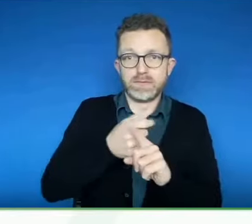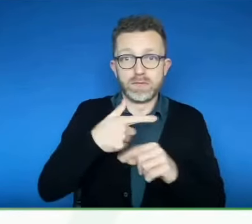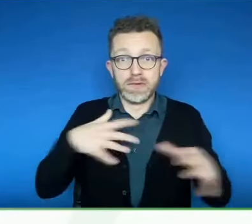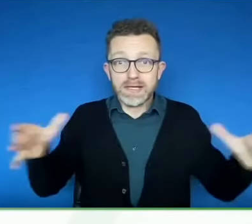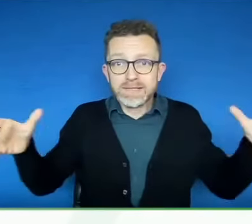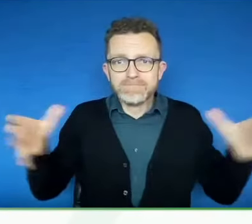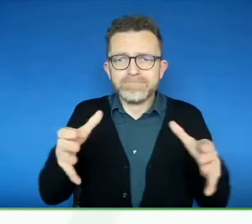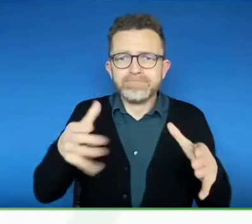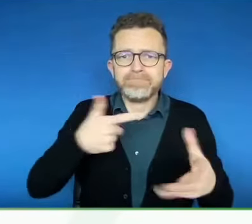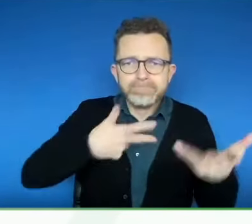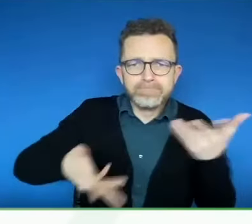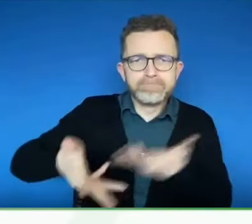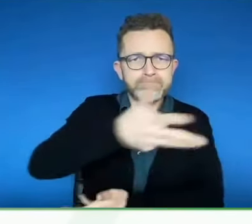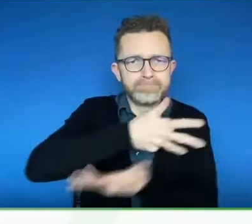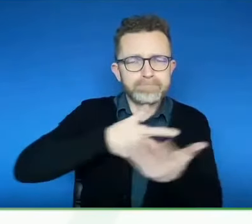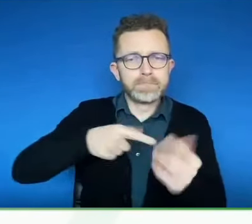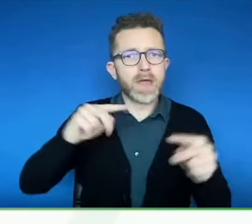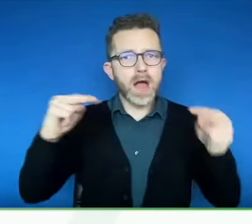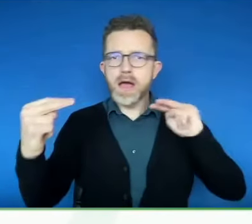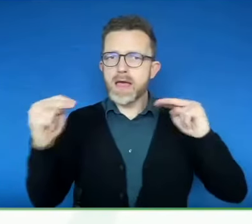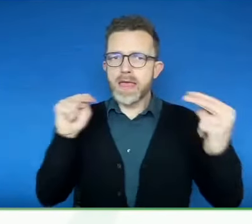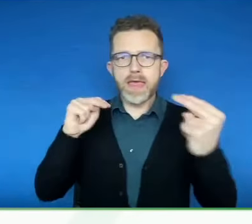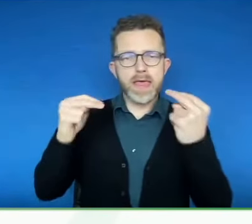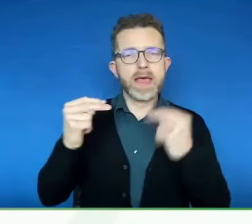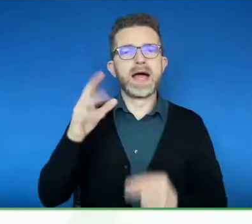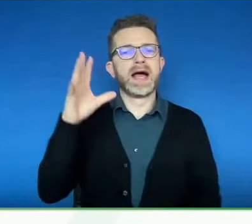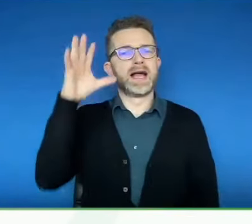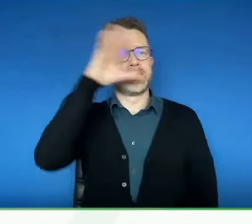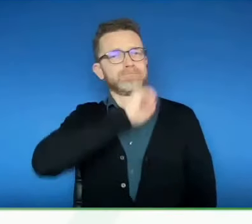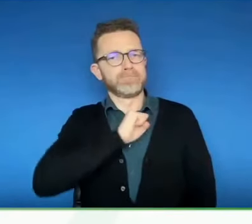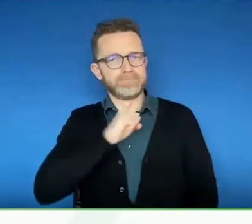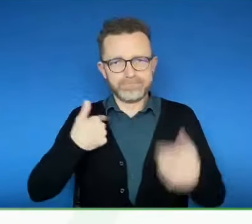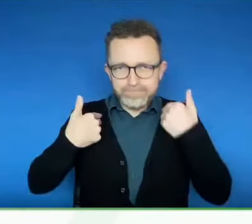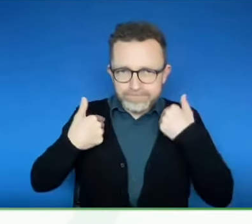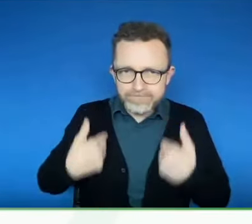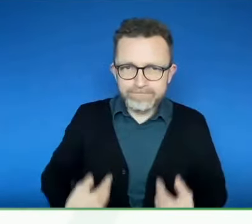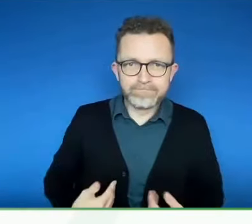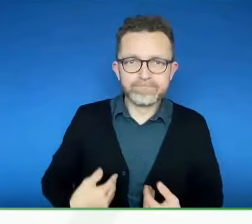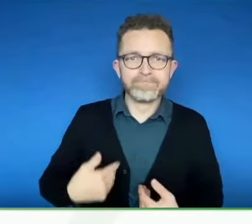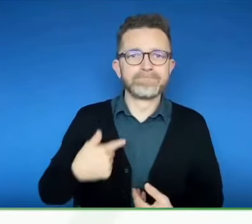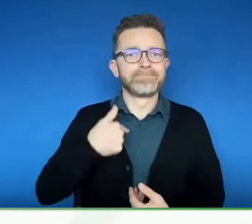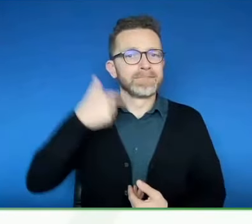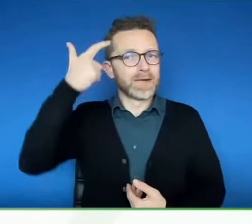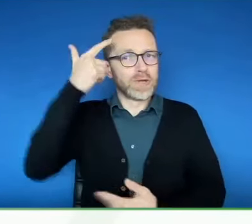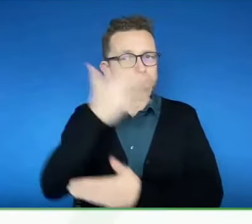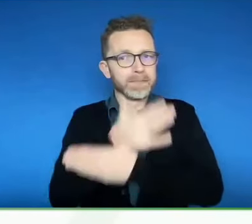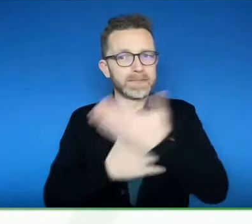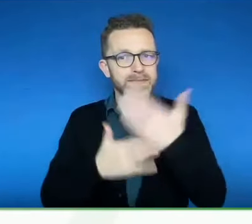rights, so we have to facilitate access to provide talk later about